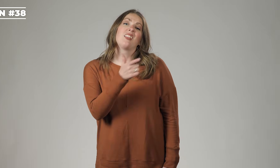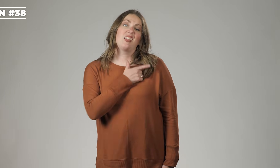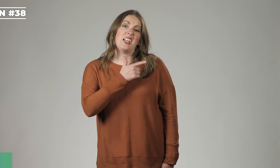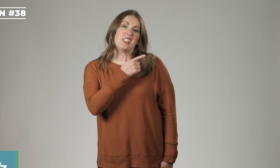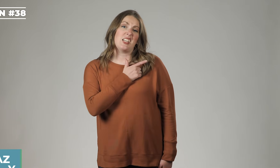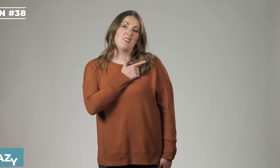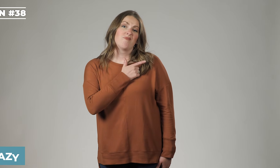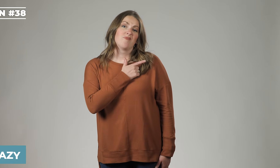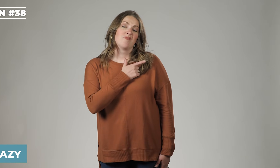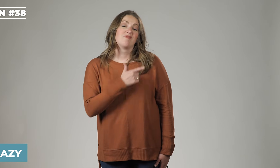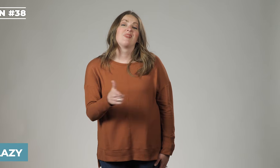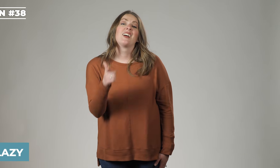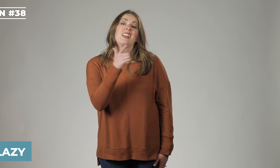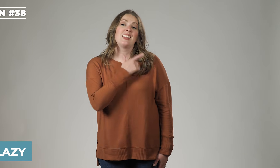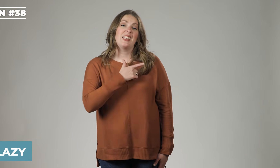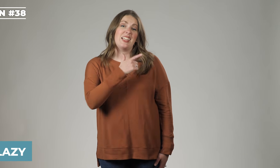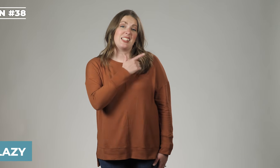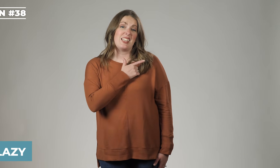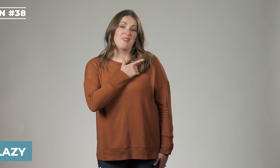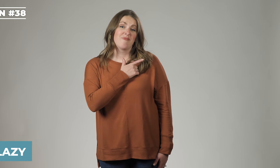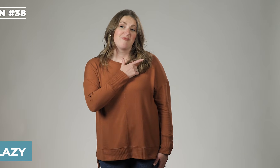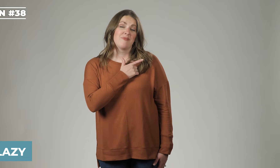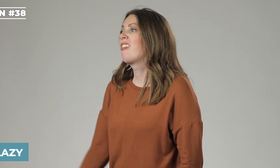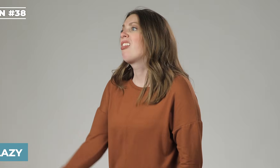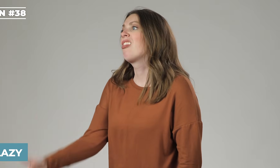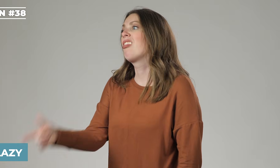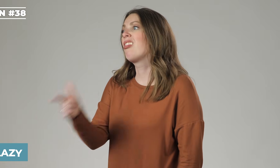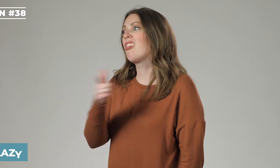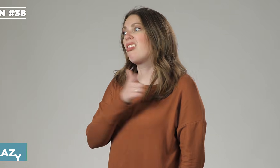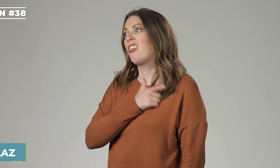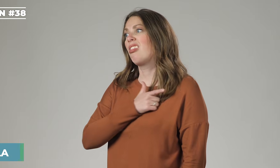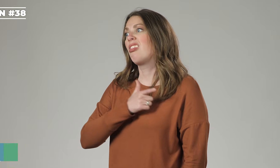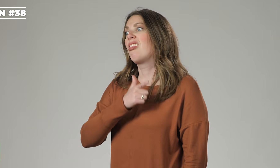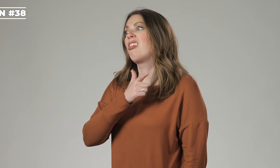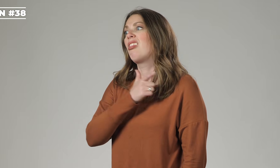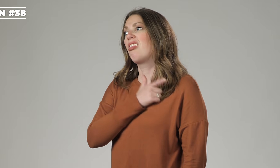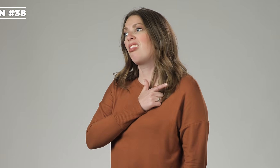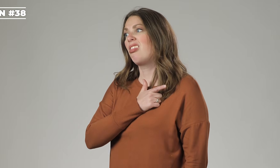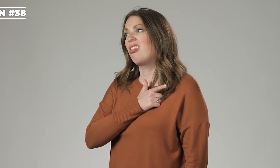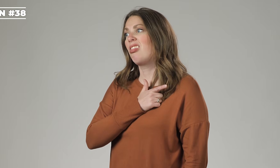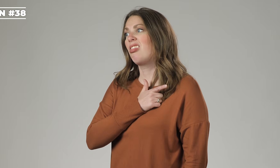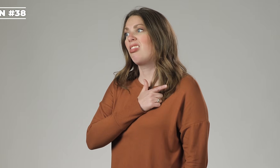Lazy, lazy. You have an old hand coming up on your chest.